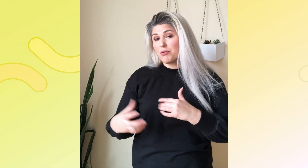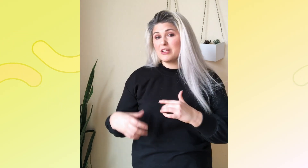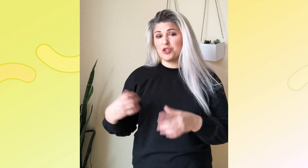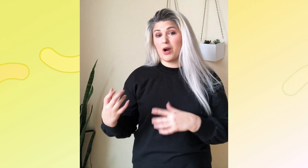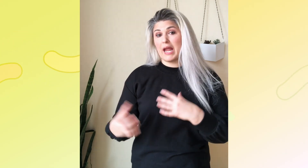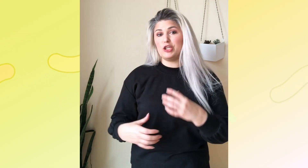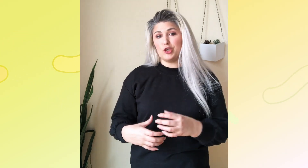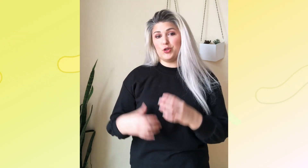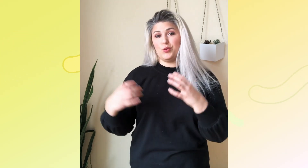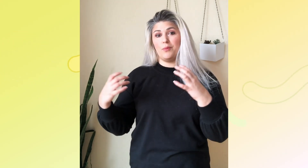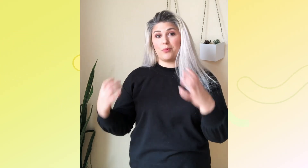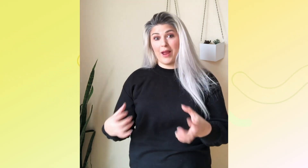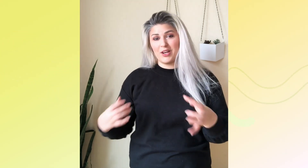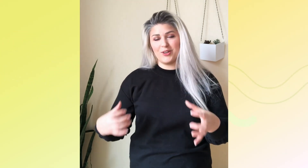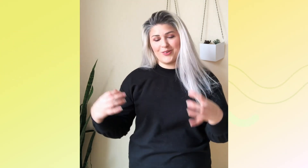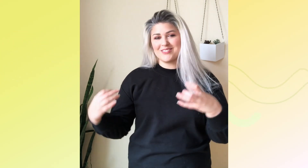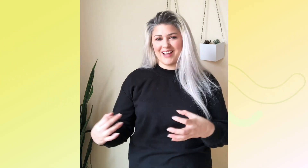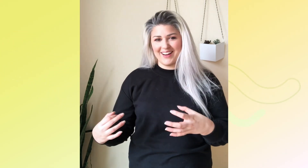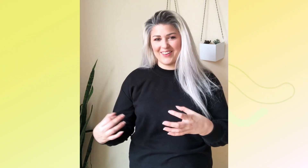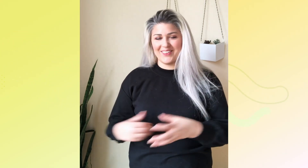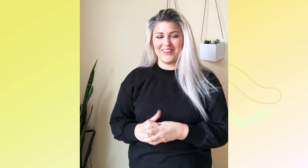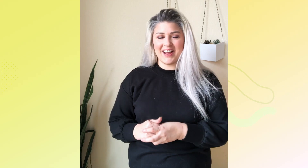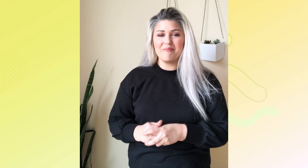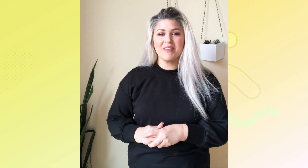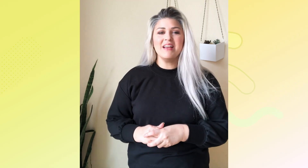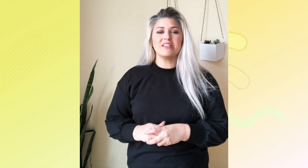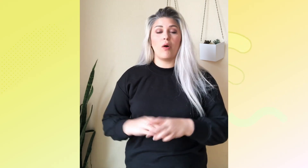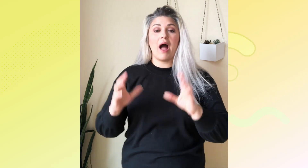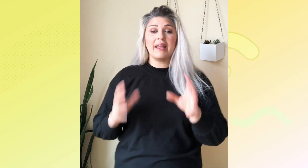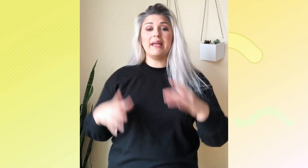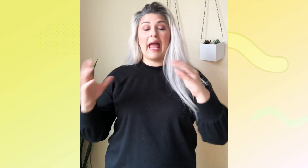you as you are a new brand new signer. Okay? So again,